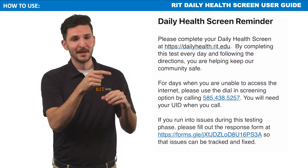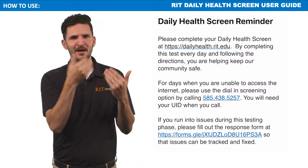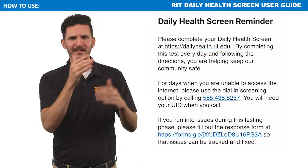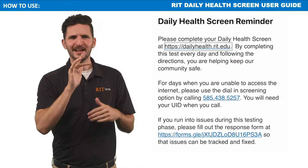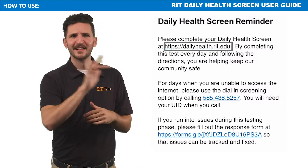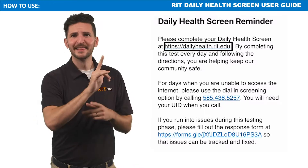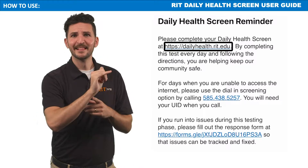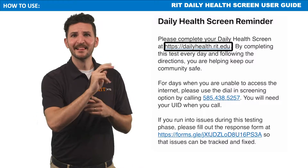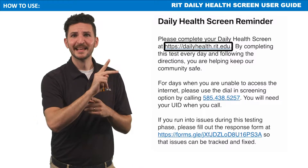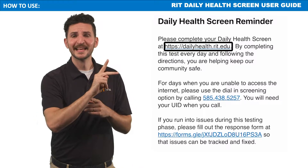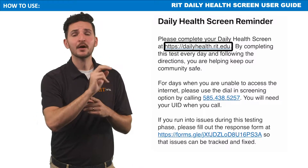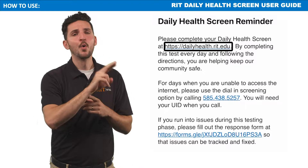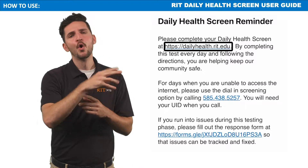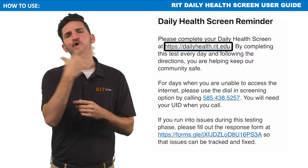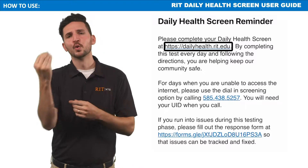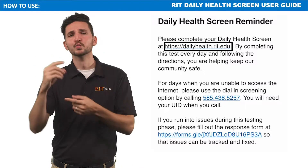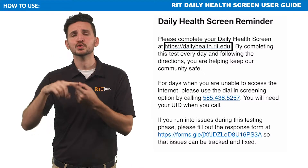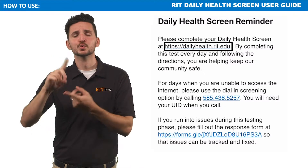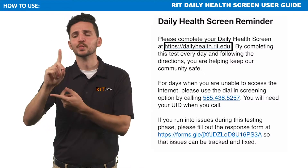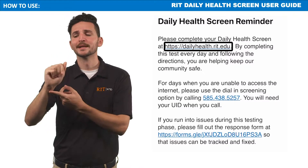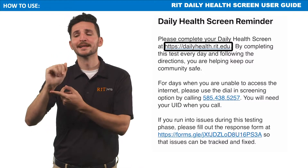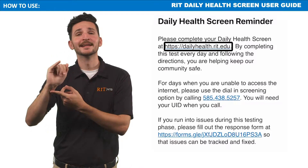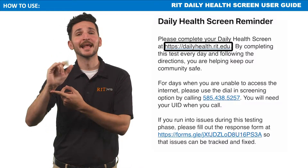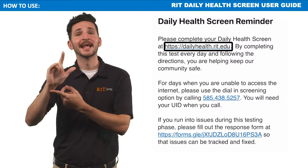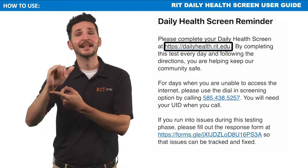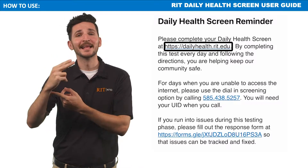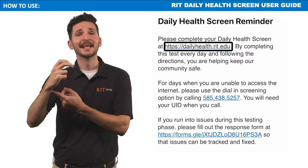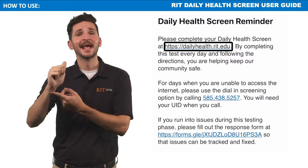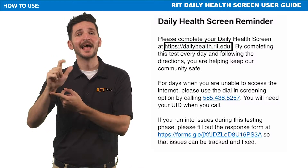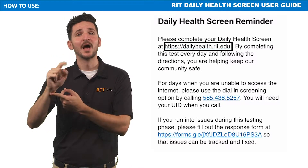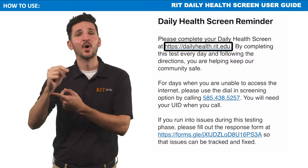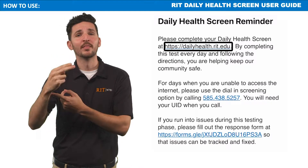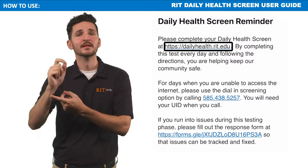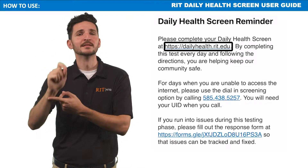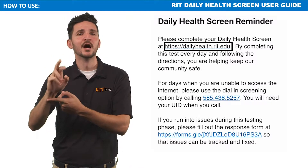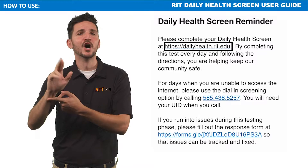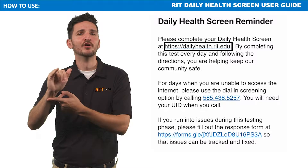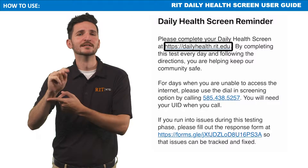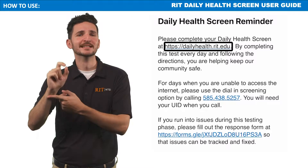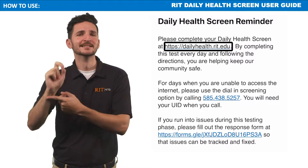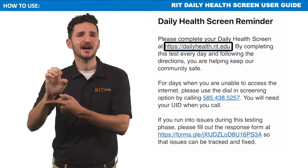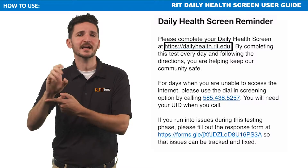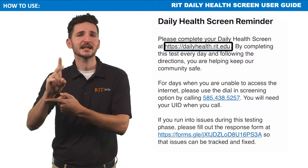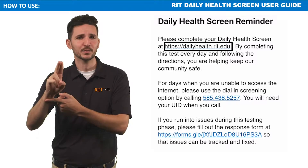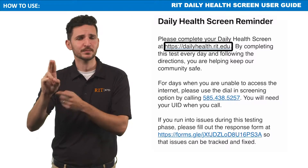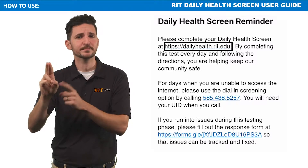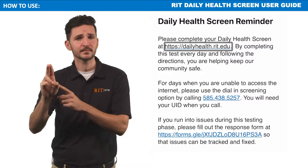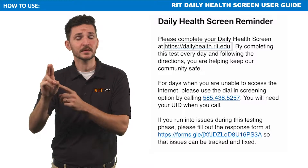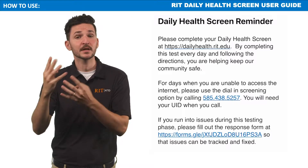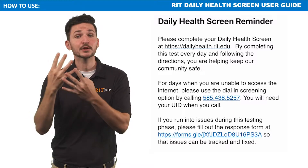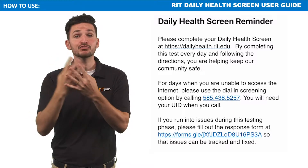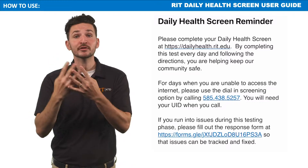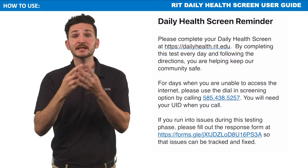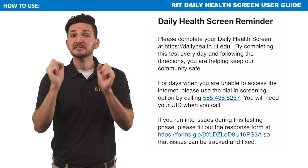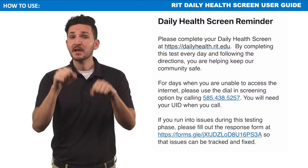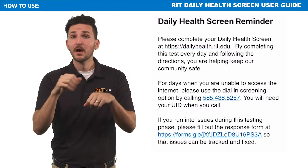When you get the email, click on the link or go to: dailyhealth.rit.edu.